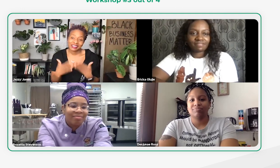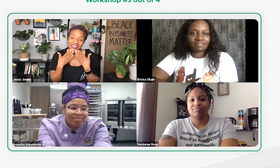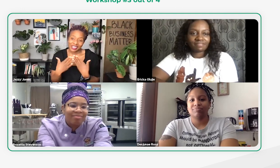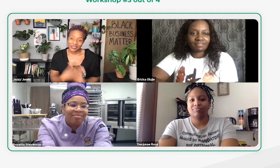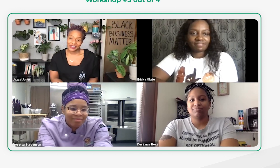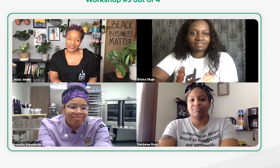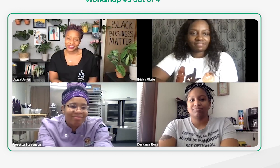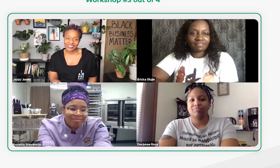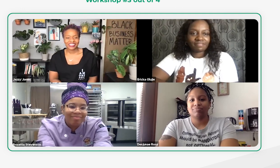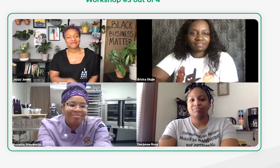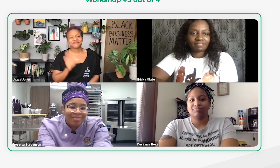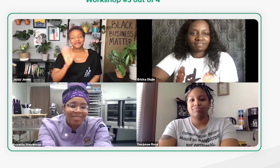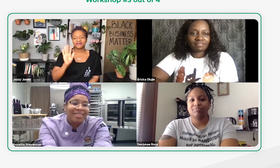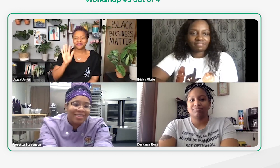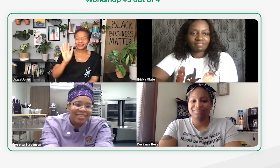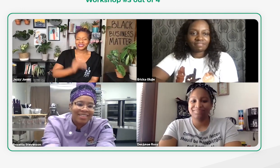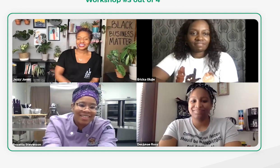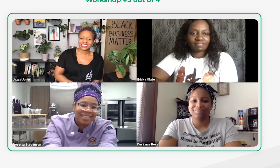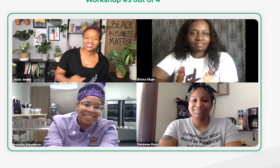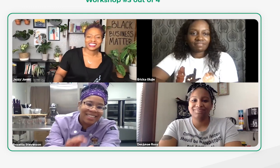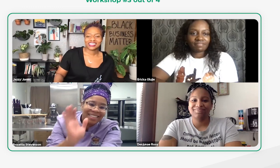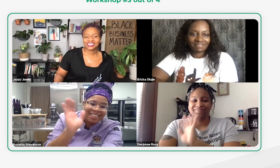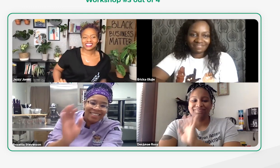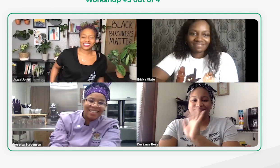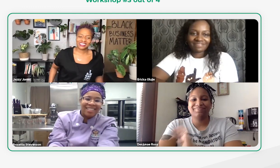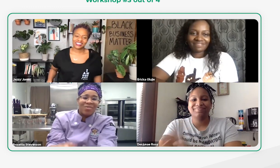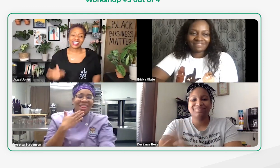And sharing your stories with the community. Take care.